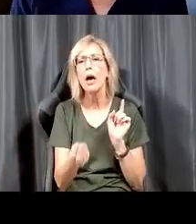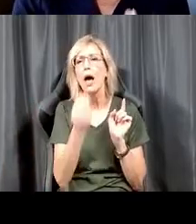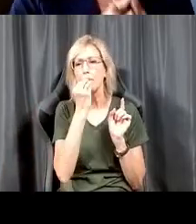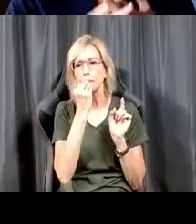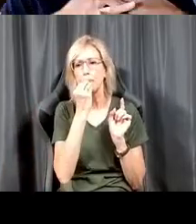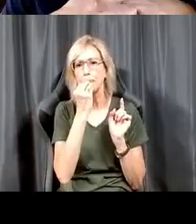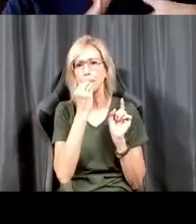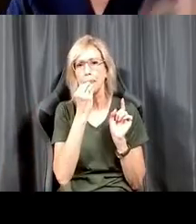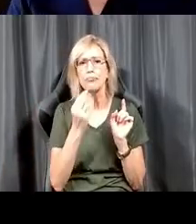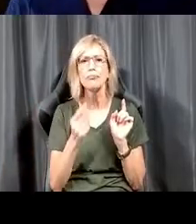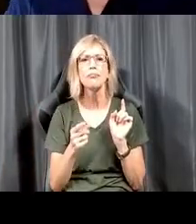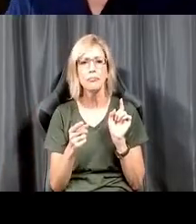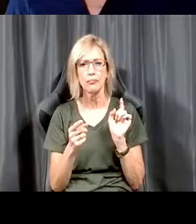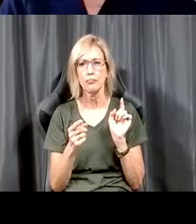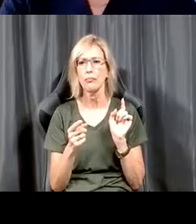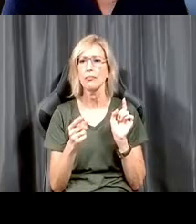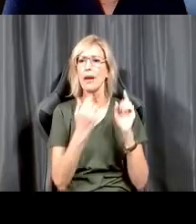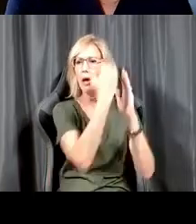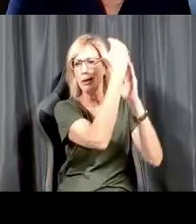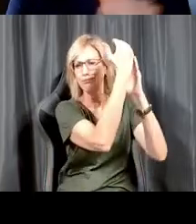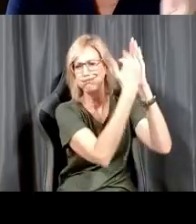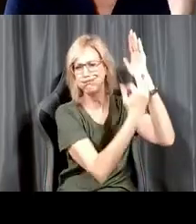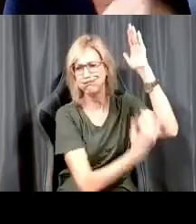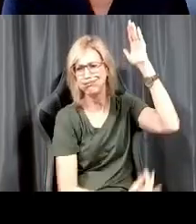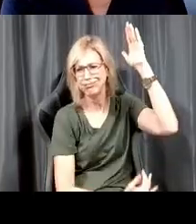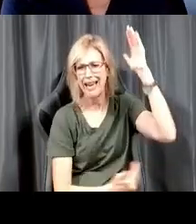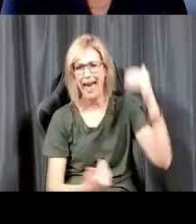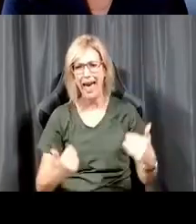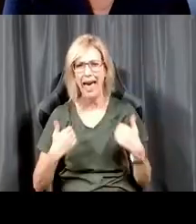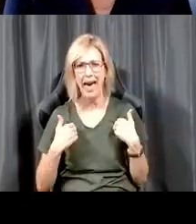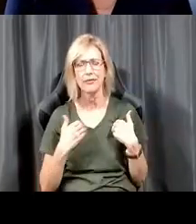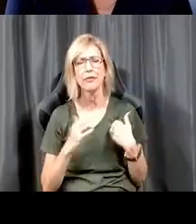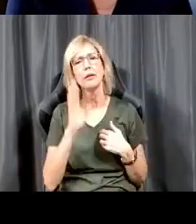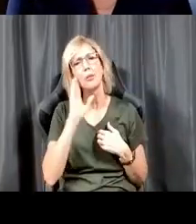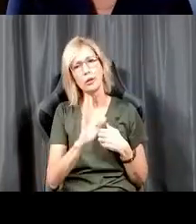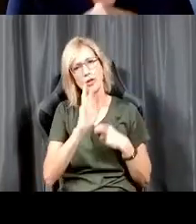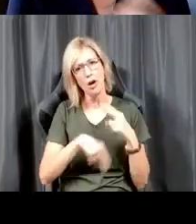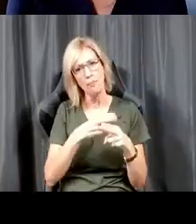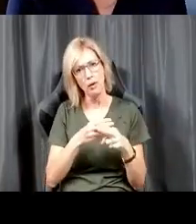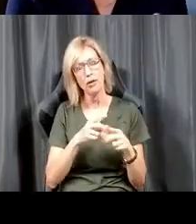I have a giant list here. I'm going to kind of talk on them. And then we send this out.